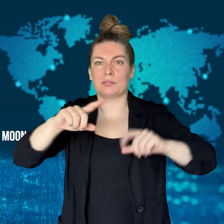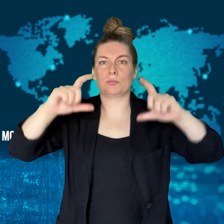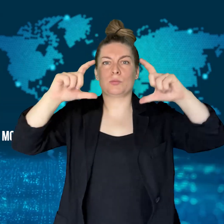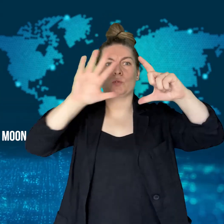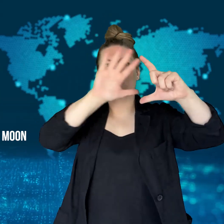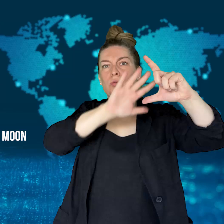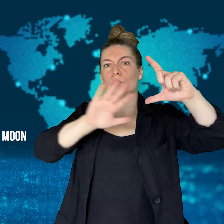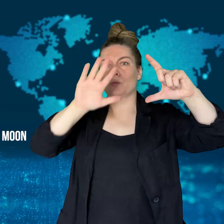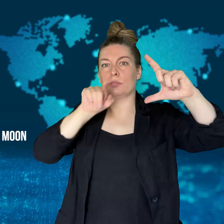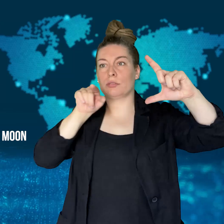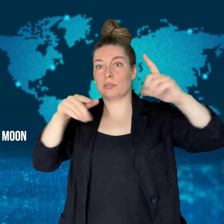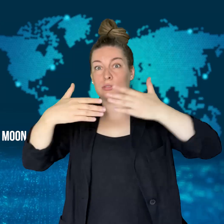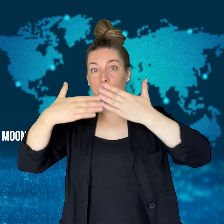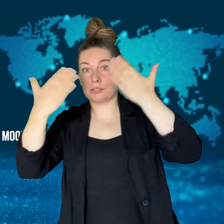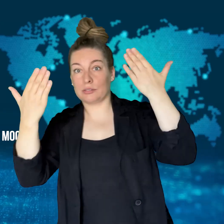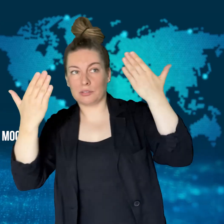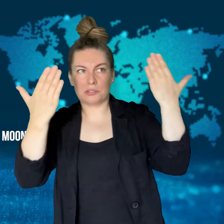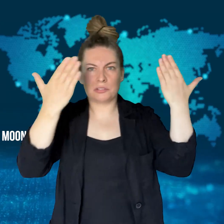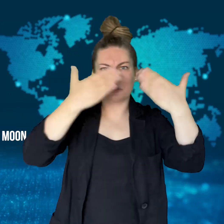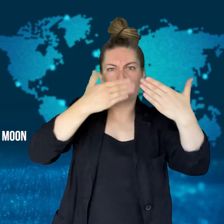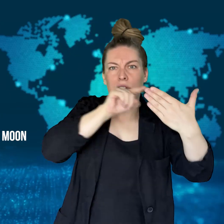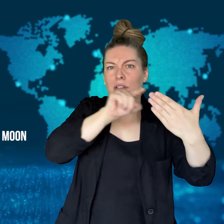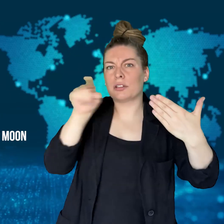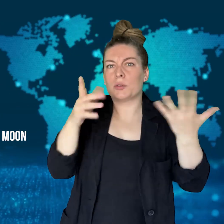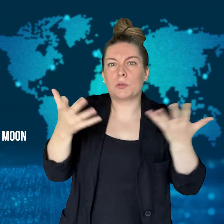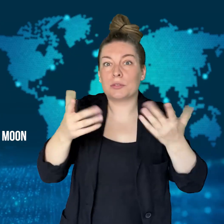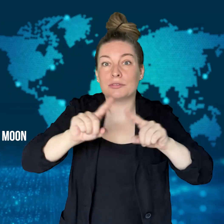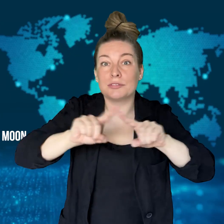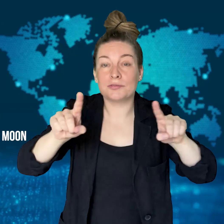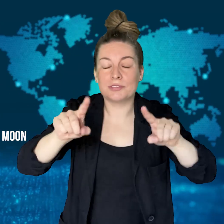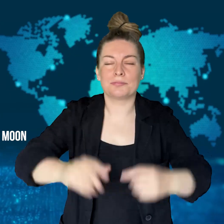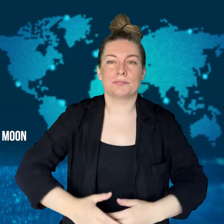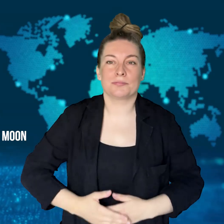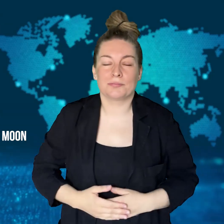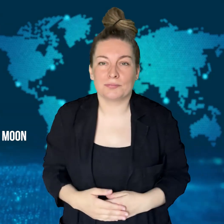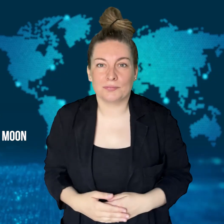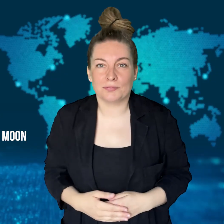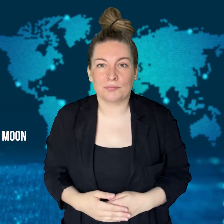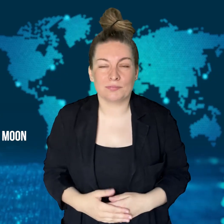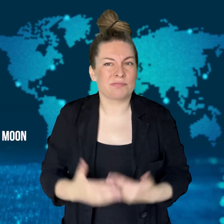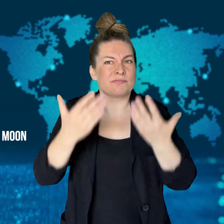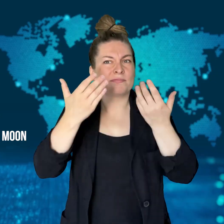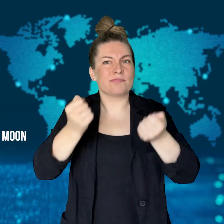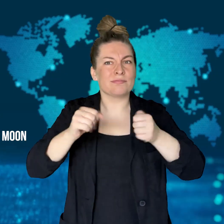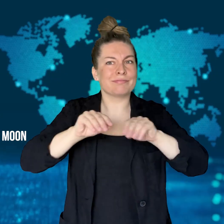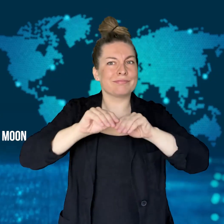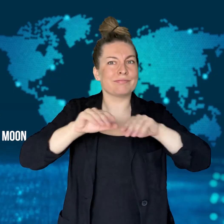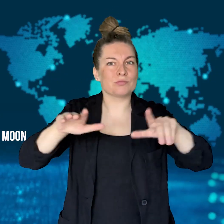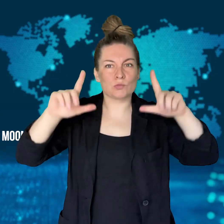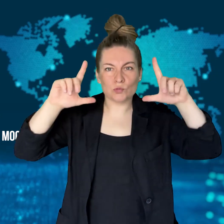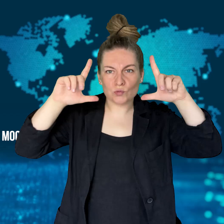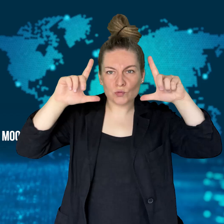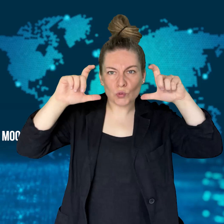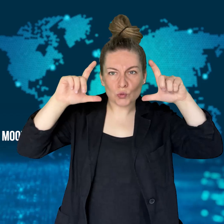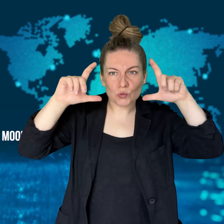about the solar system and the differences between the two sides of the Moon.